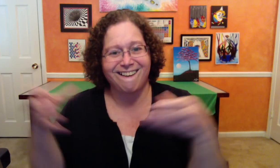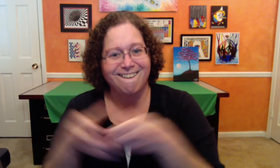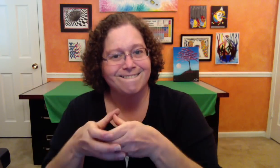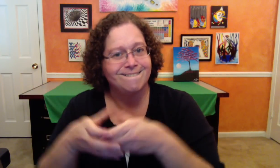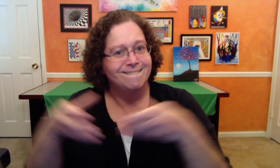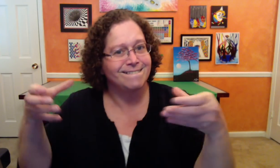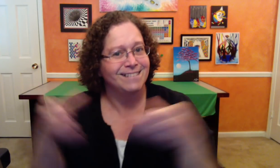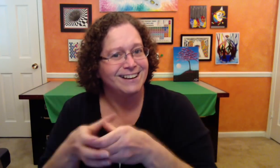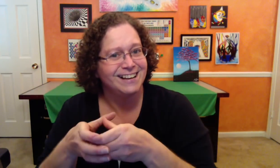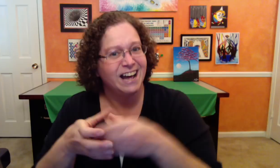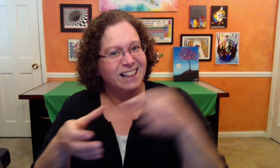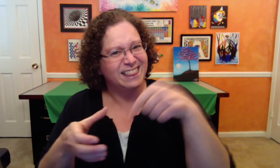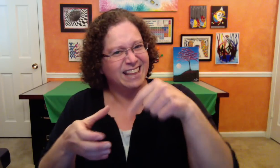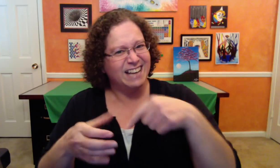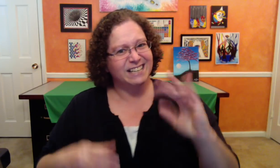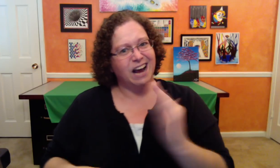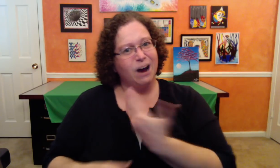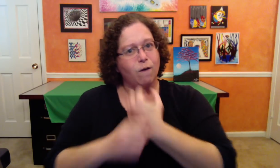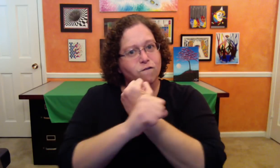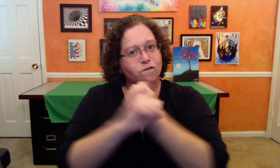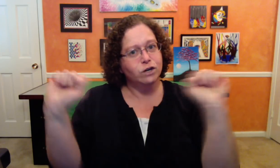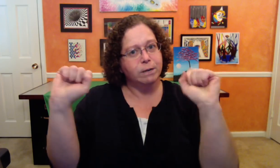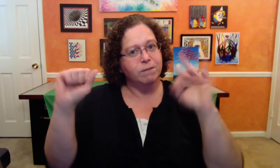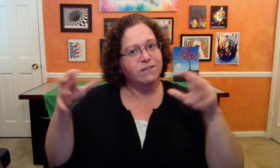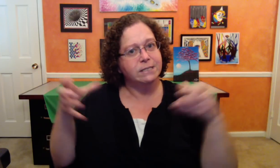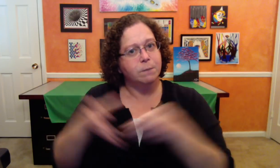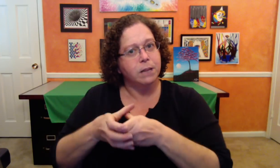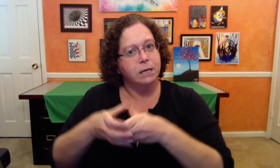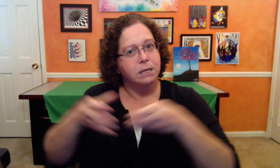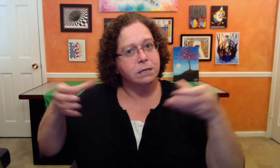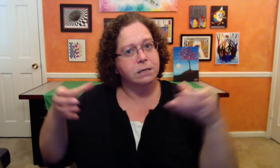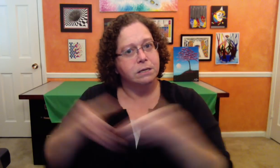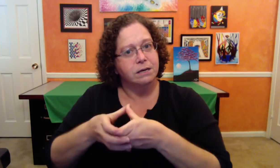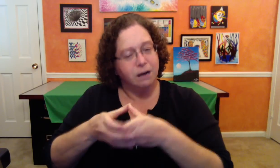That allows us to stay together, so that is the freedom to assemble.